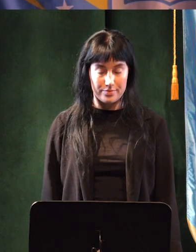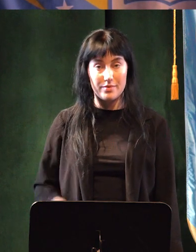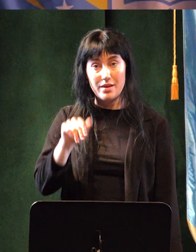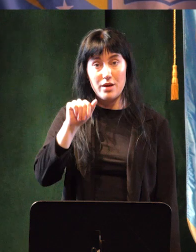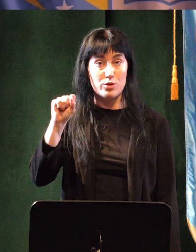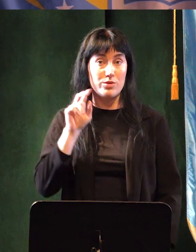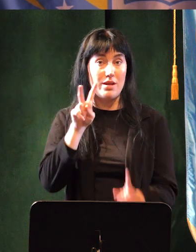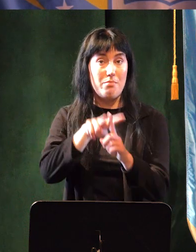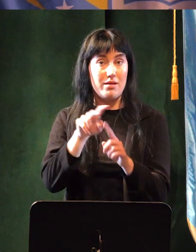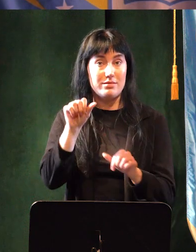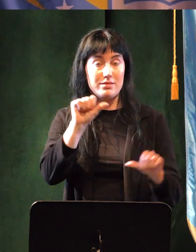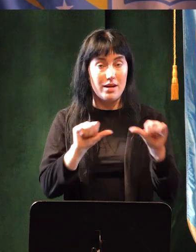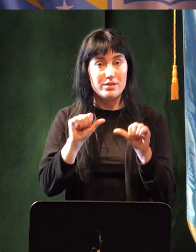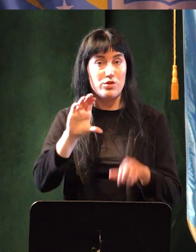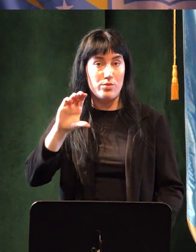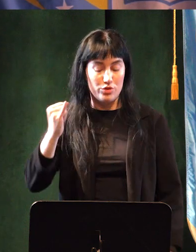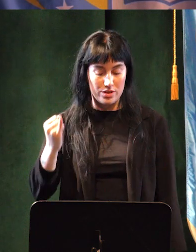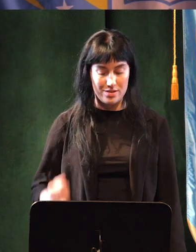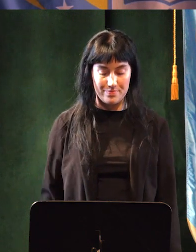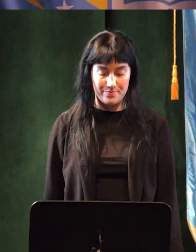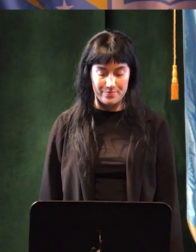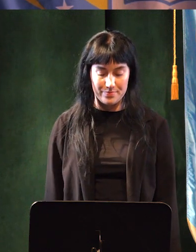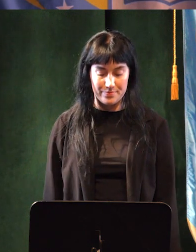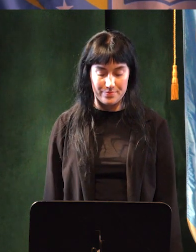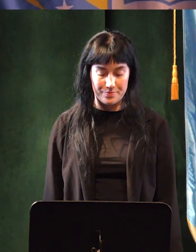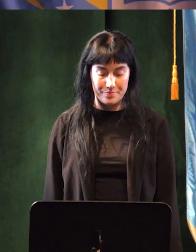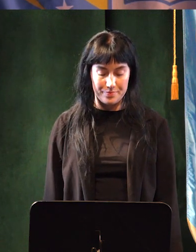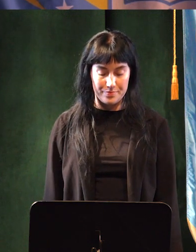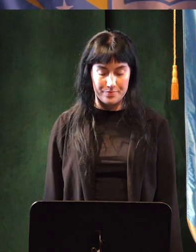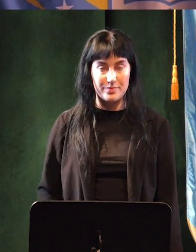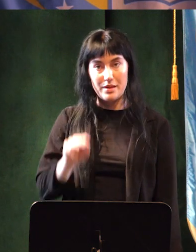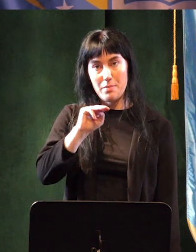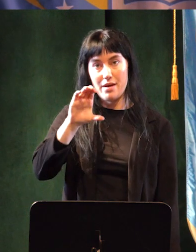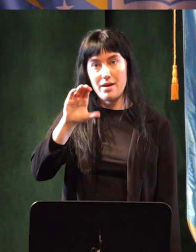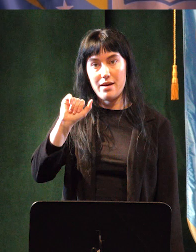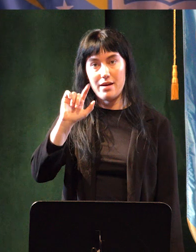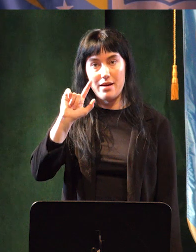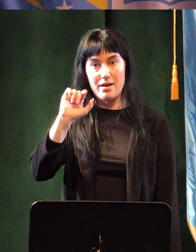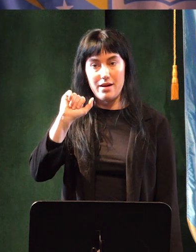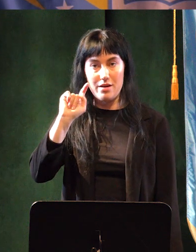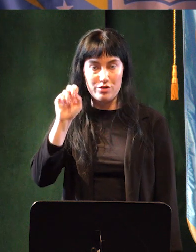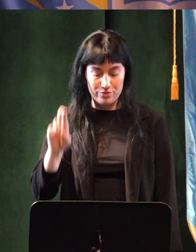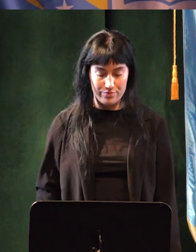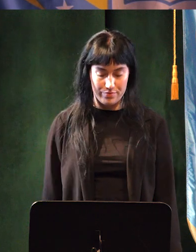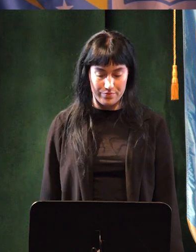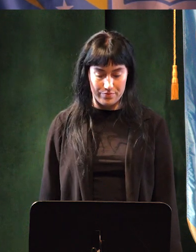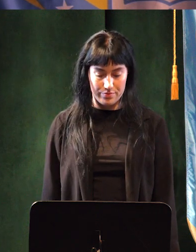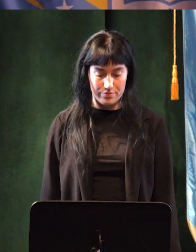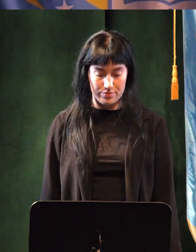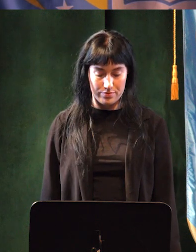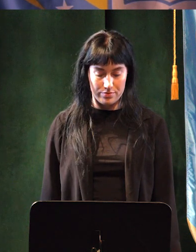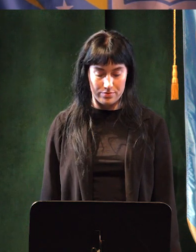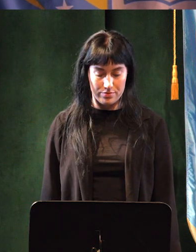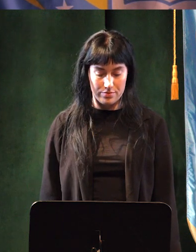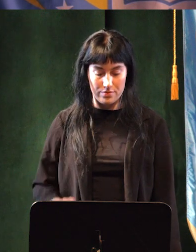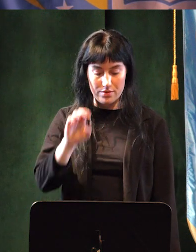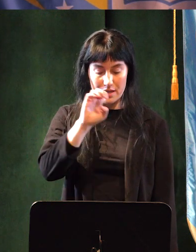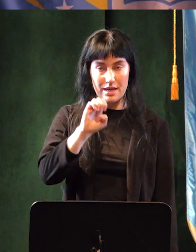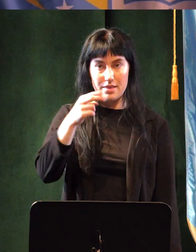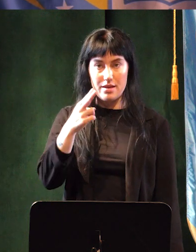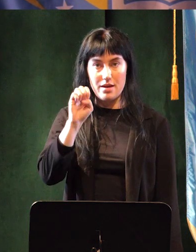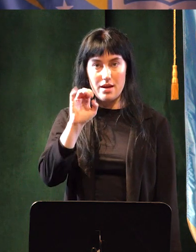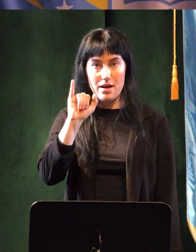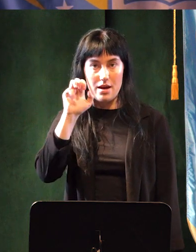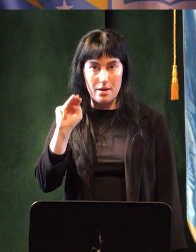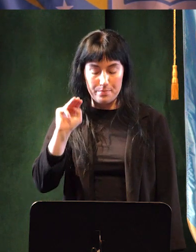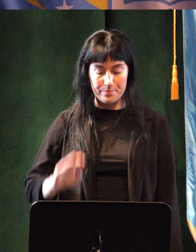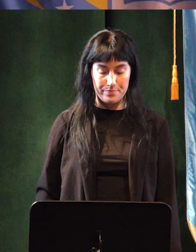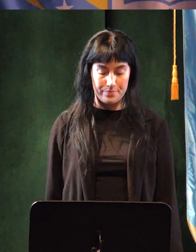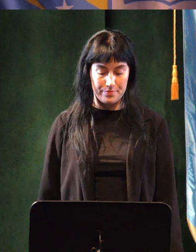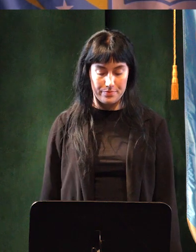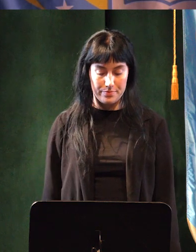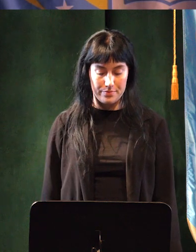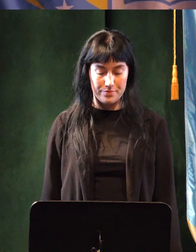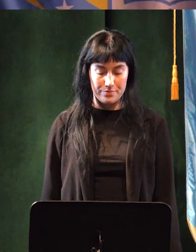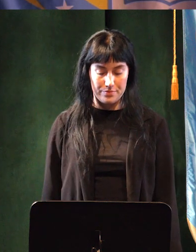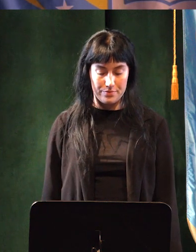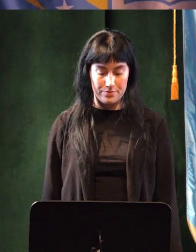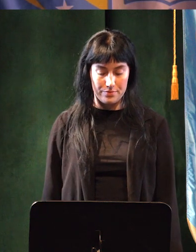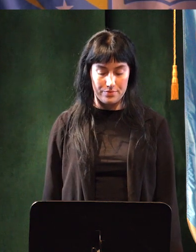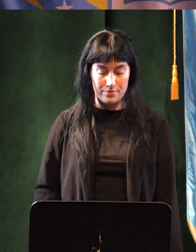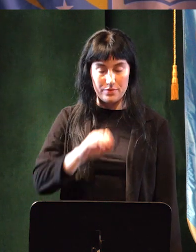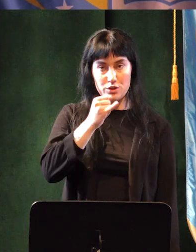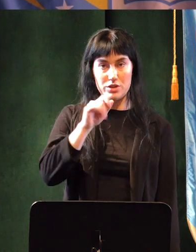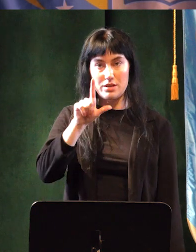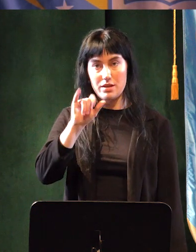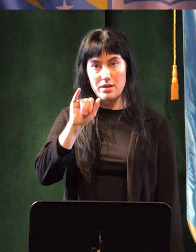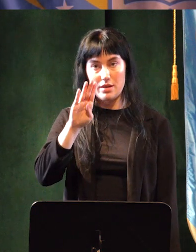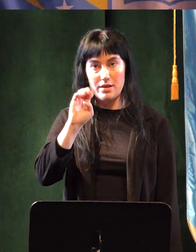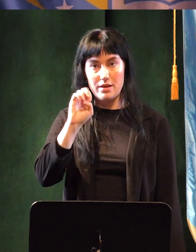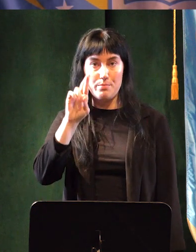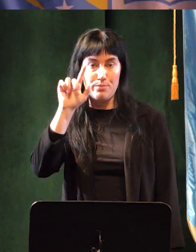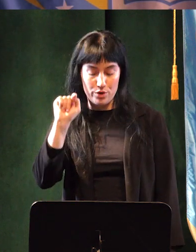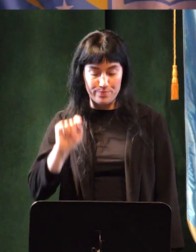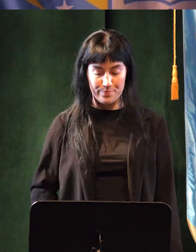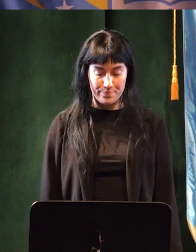in applied science criminal justice Michaela Carter Ethan Heim Jason Lieber